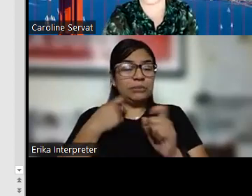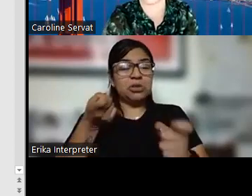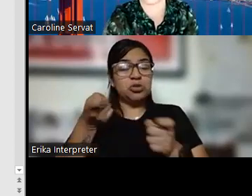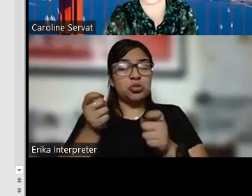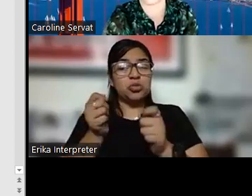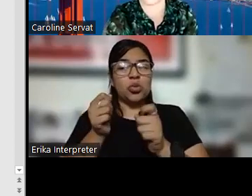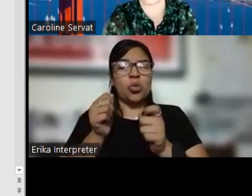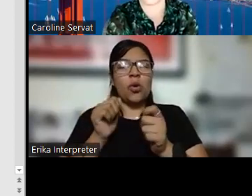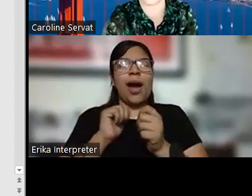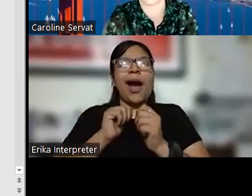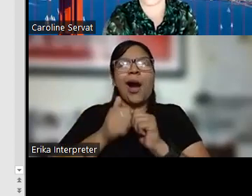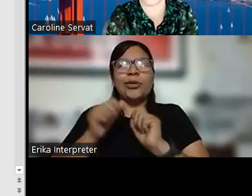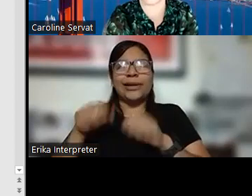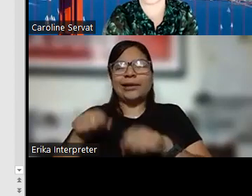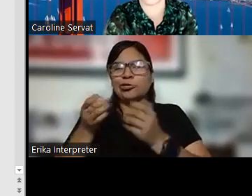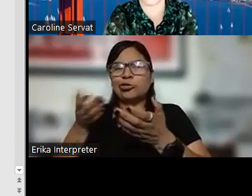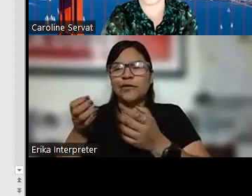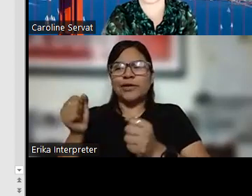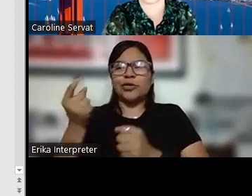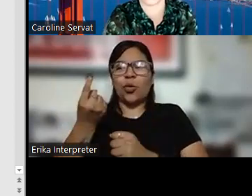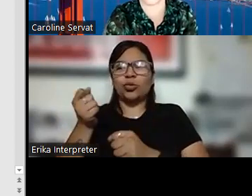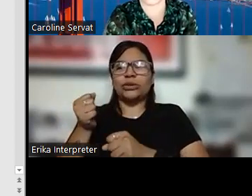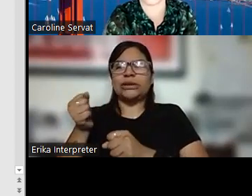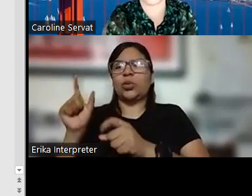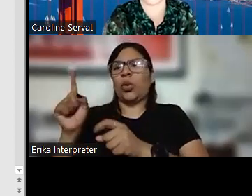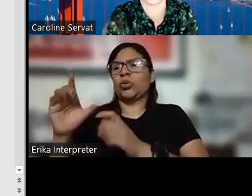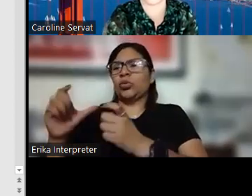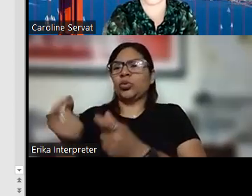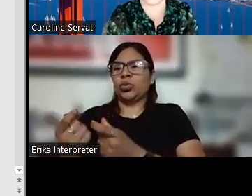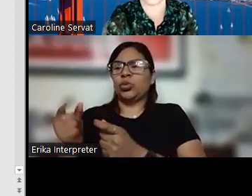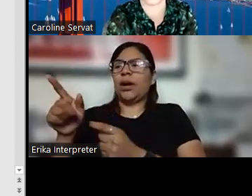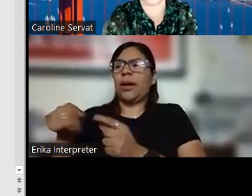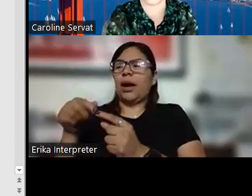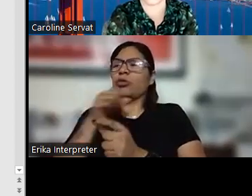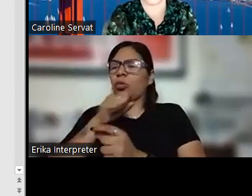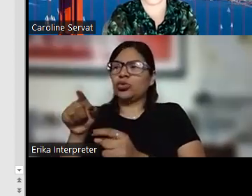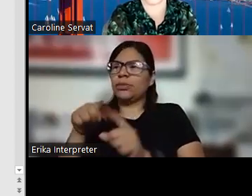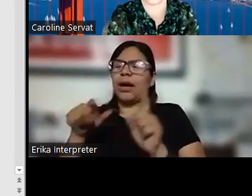uh but the situations are so overlapping I don't think it makes sense to divide them and also you